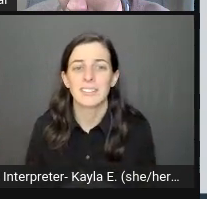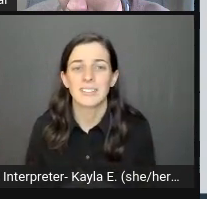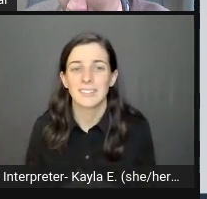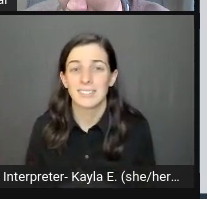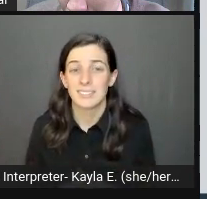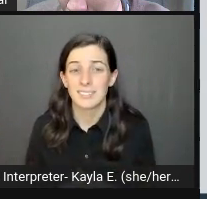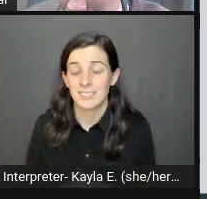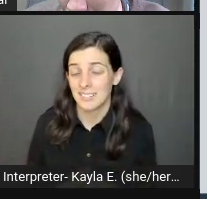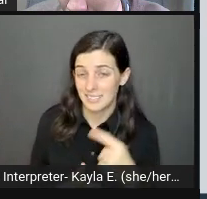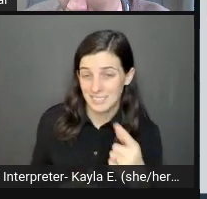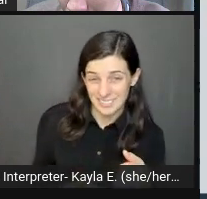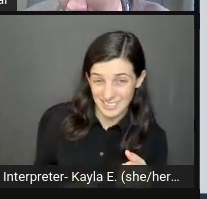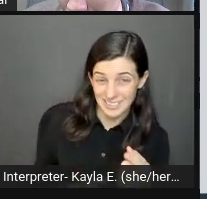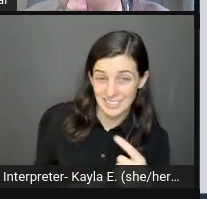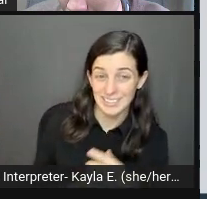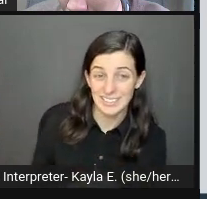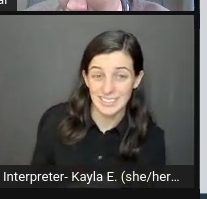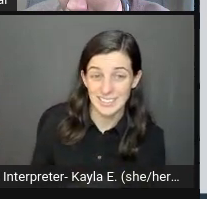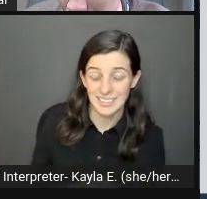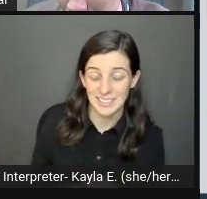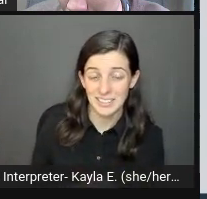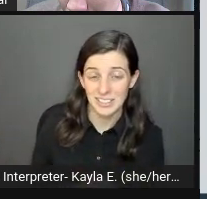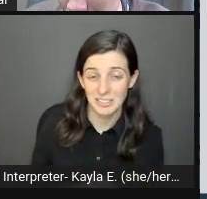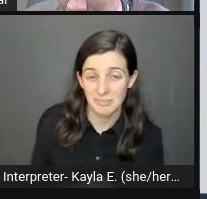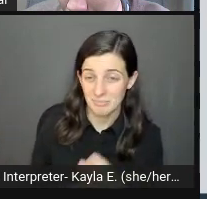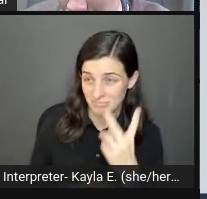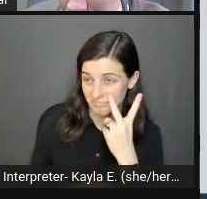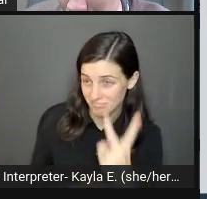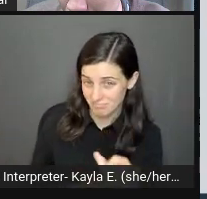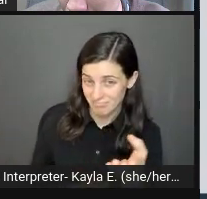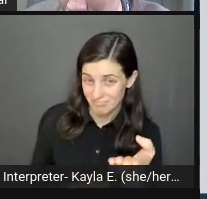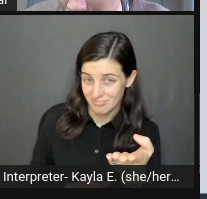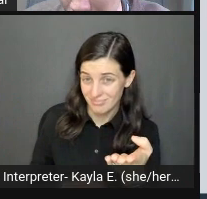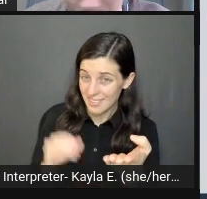Look at this, from this you could imagine